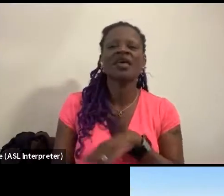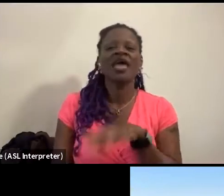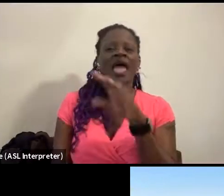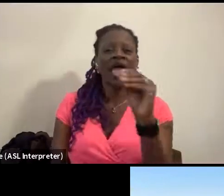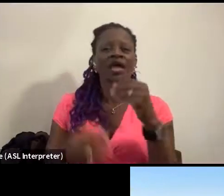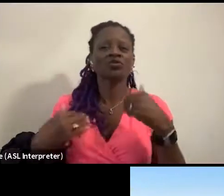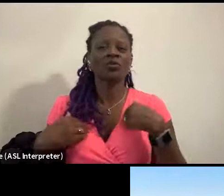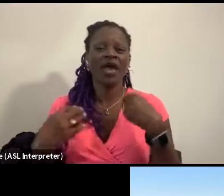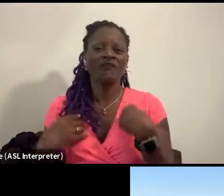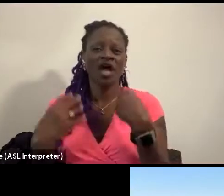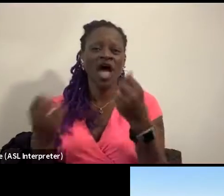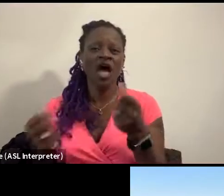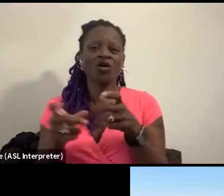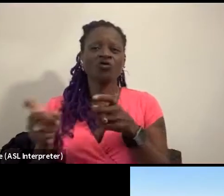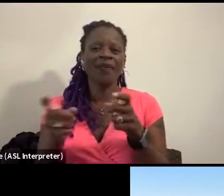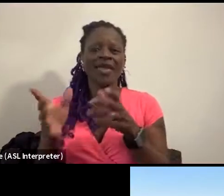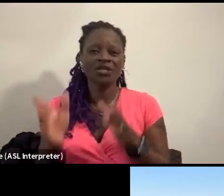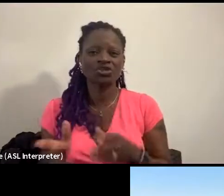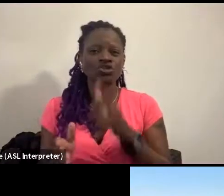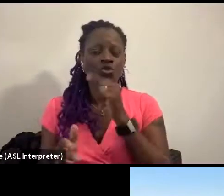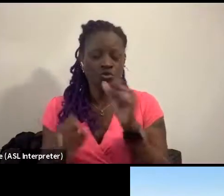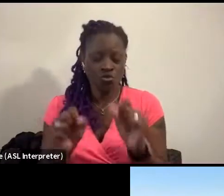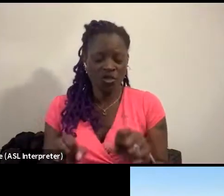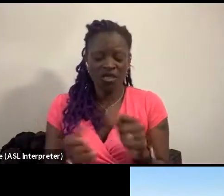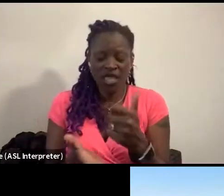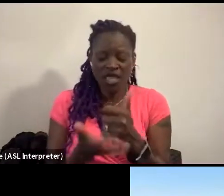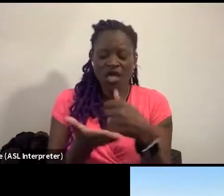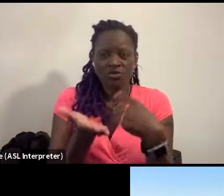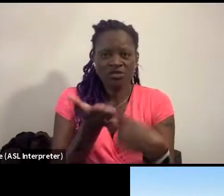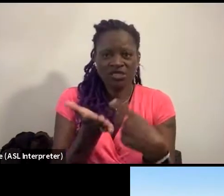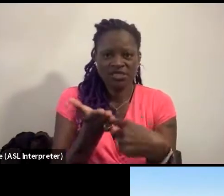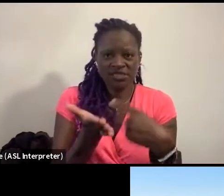cultural concerns about vaccinations in the Latin community.